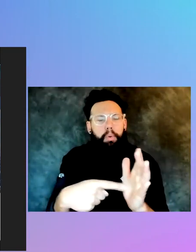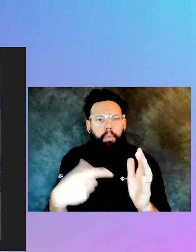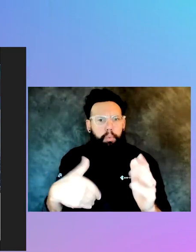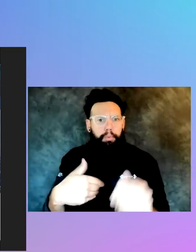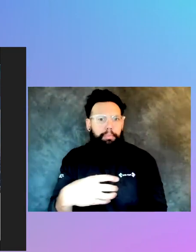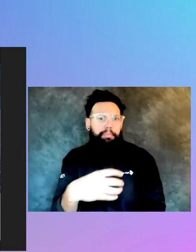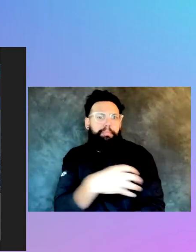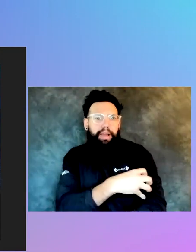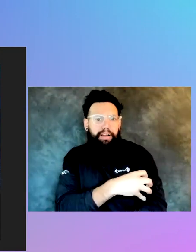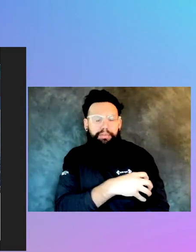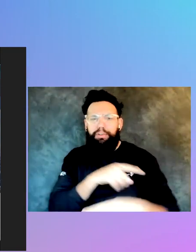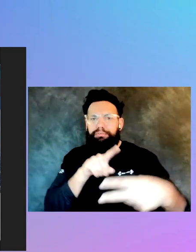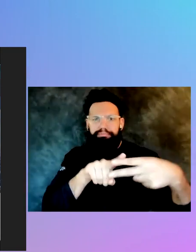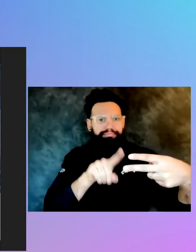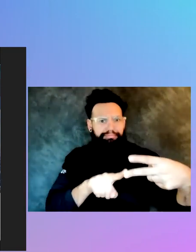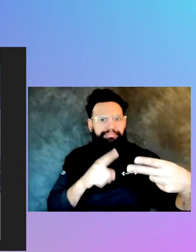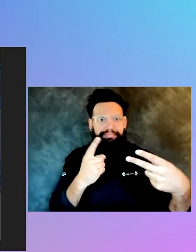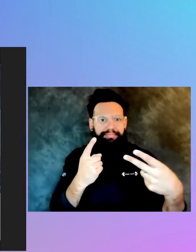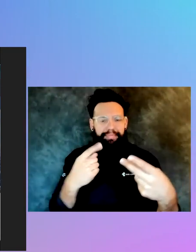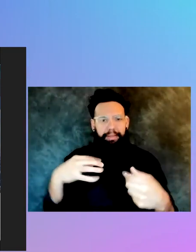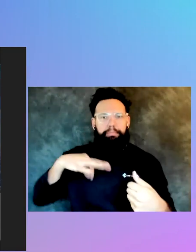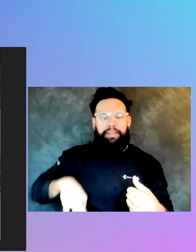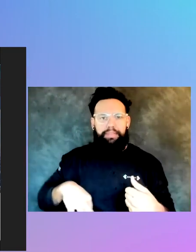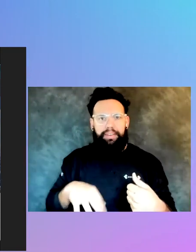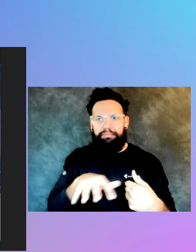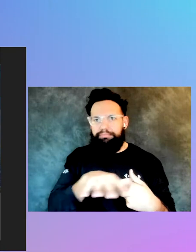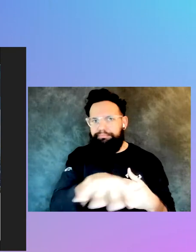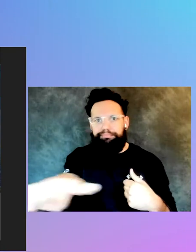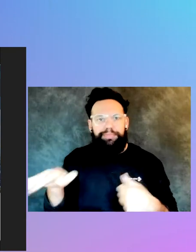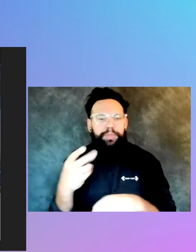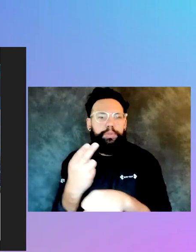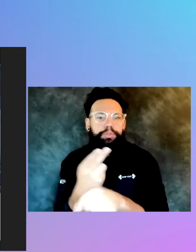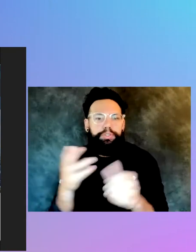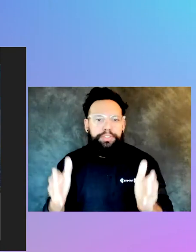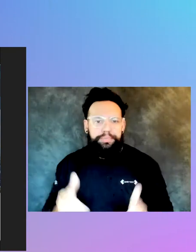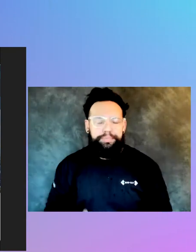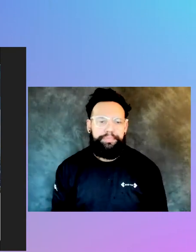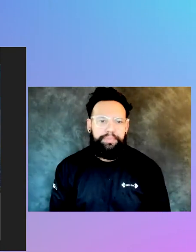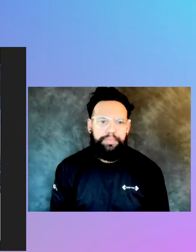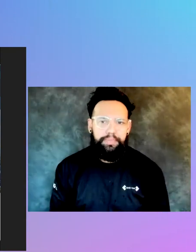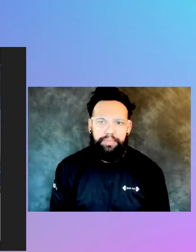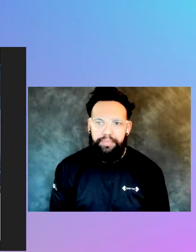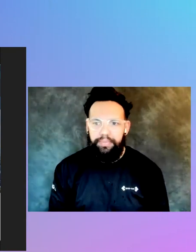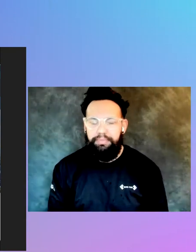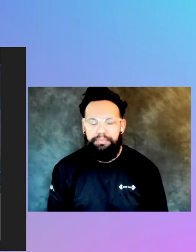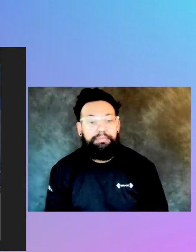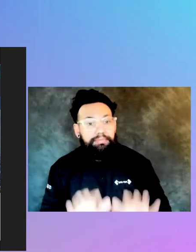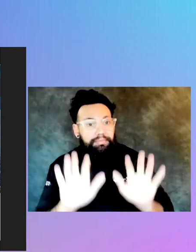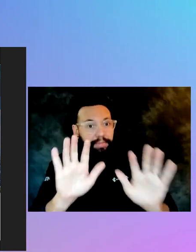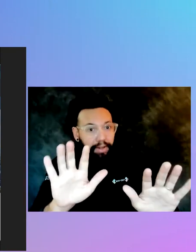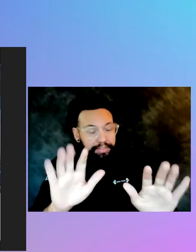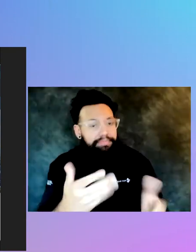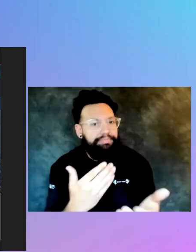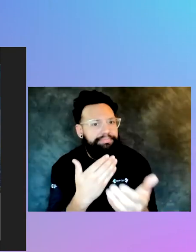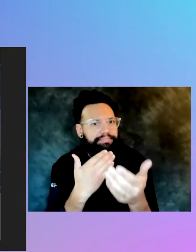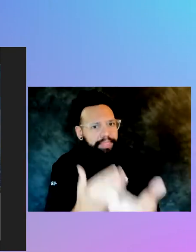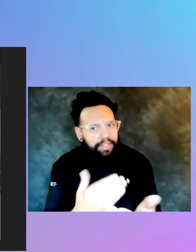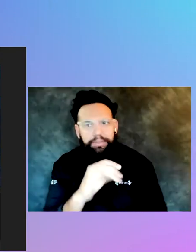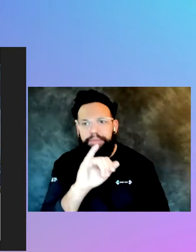users. Awesome. Thank you again